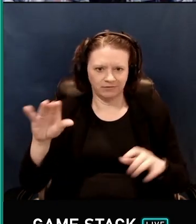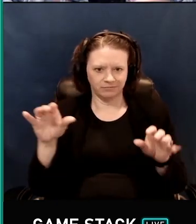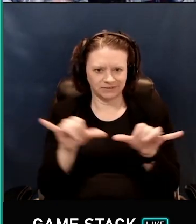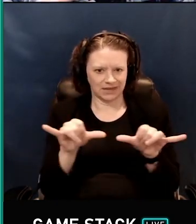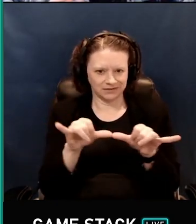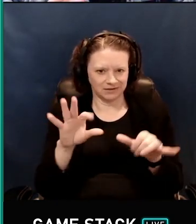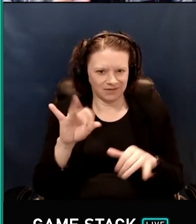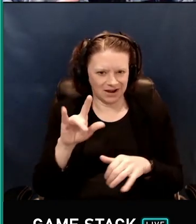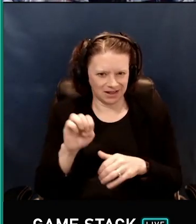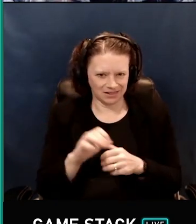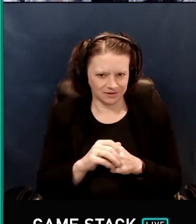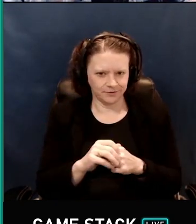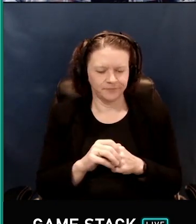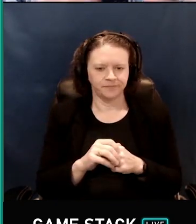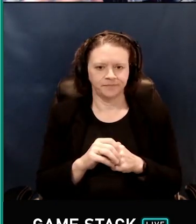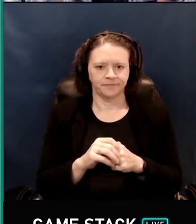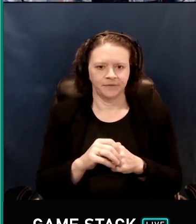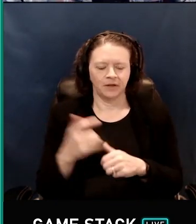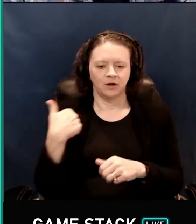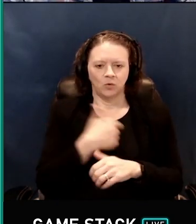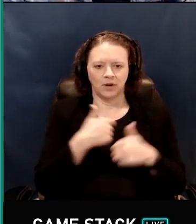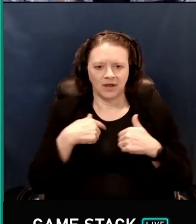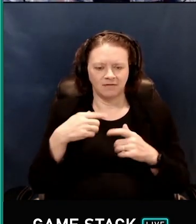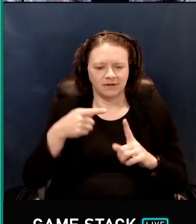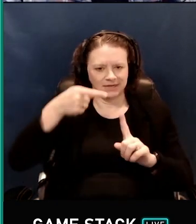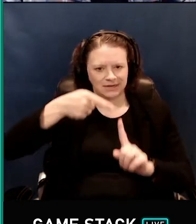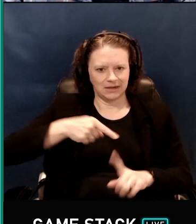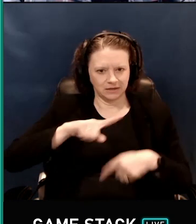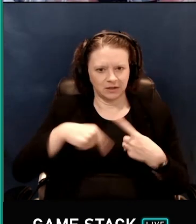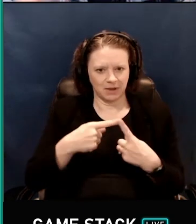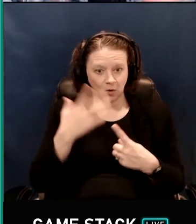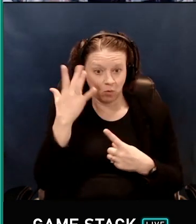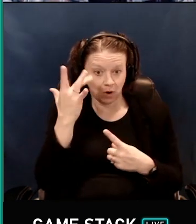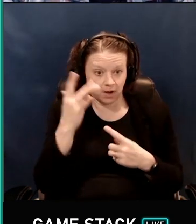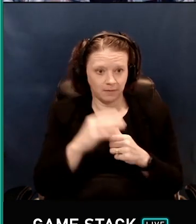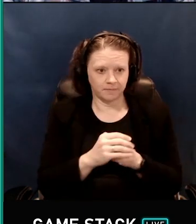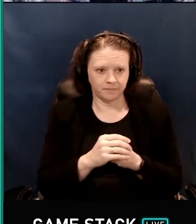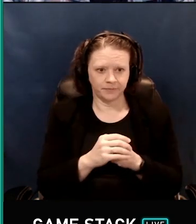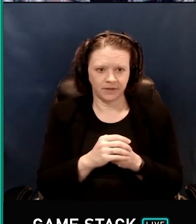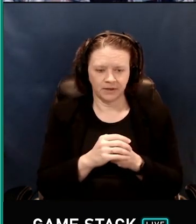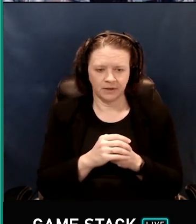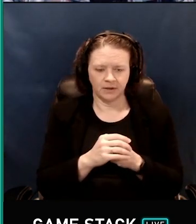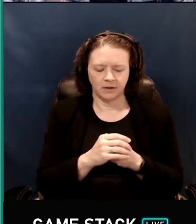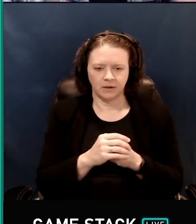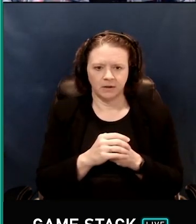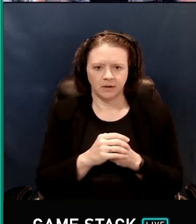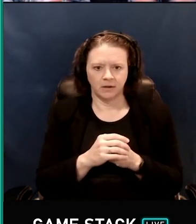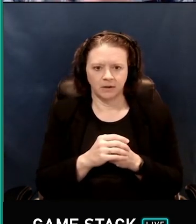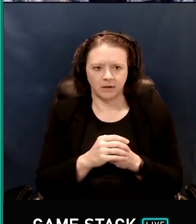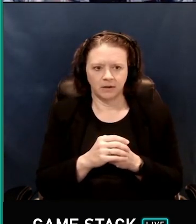There are details around why. We're achieving this by optimizing path length,